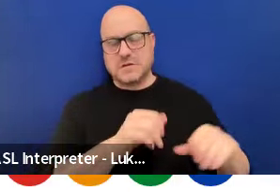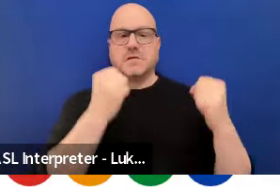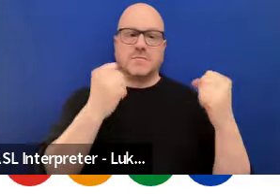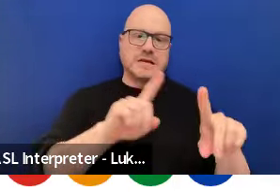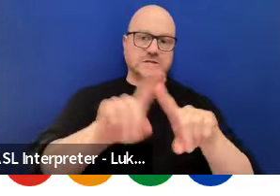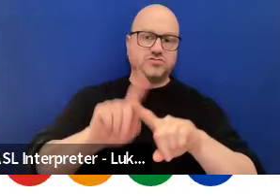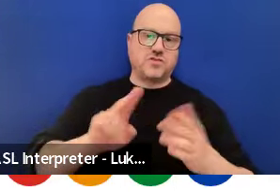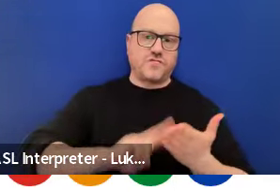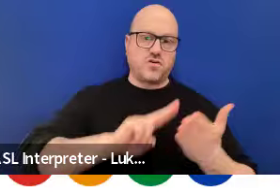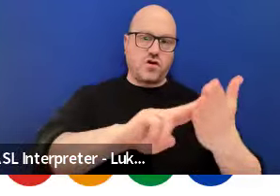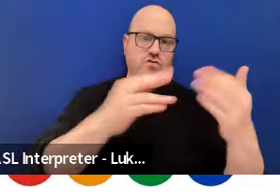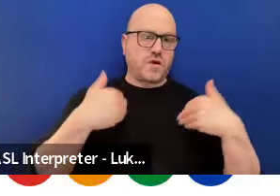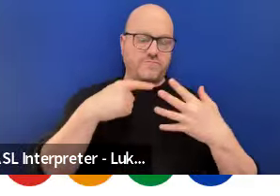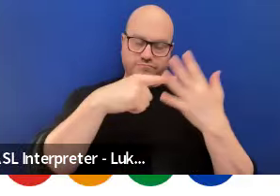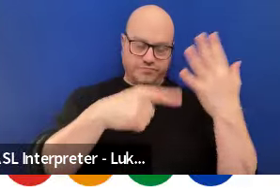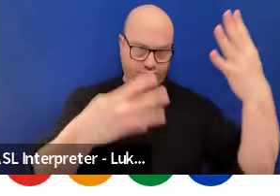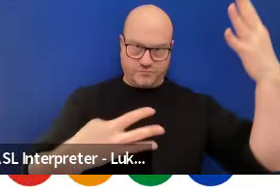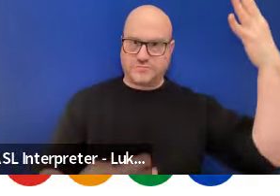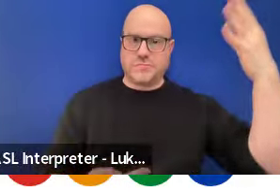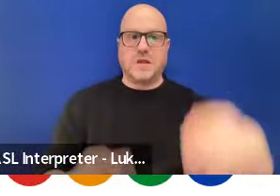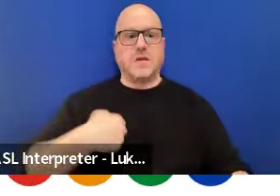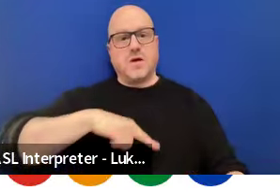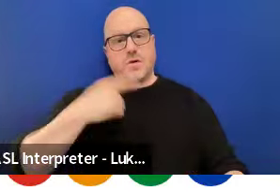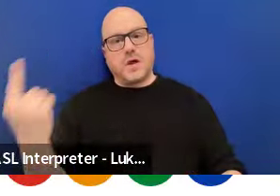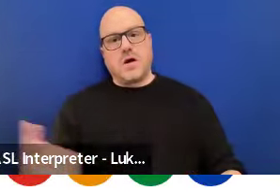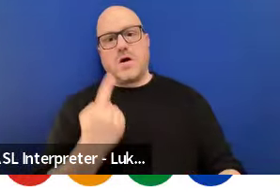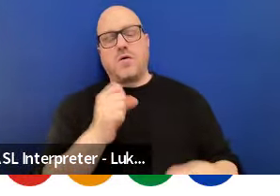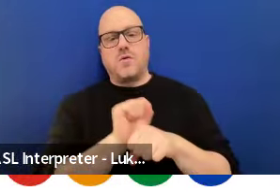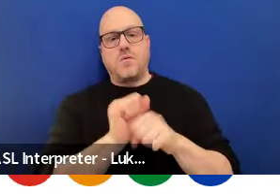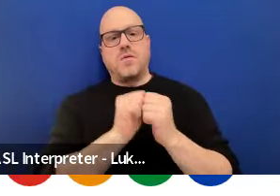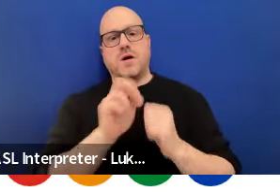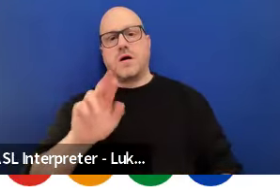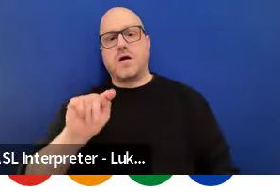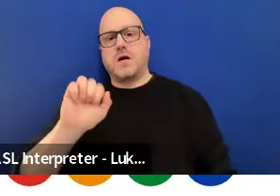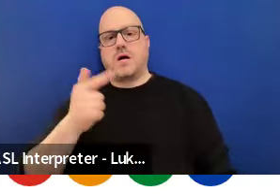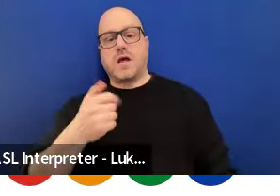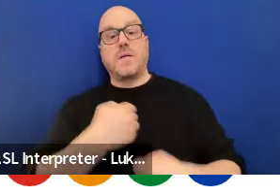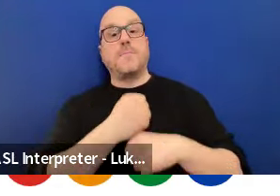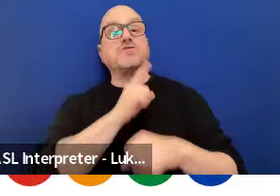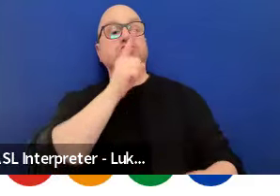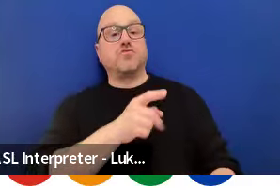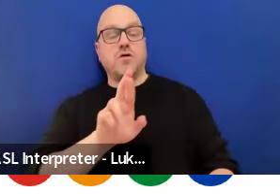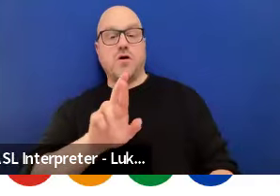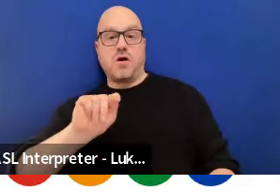CONTRACTED OUT TO A NUMBER OF DIFFERENT VENDORS AND THE NUMBER OF DIFFERENT CONTRACTS.